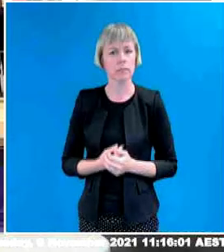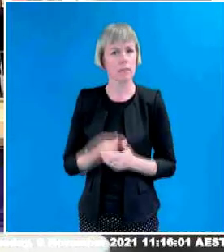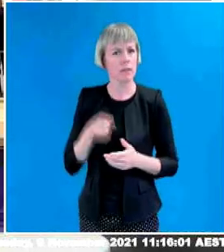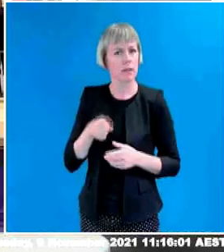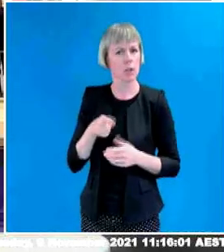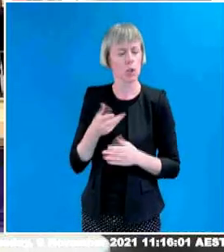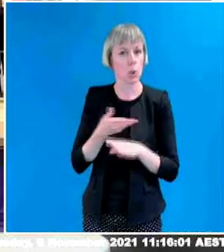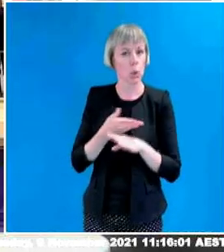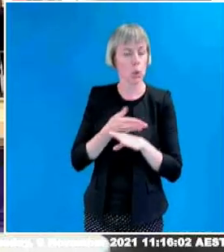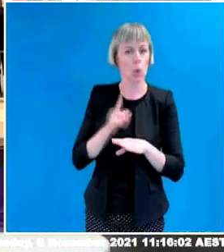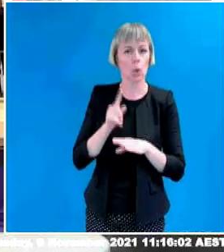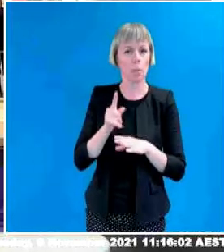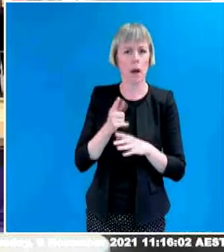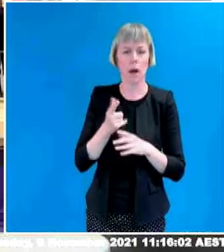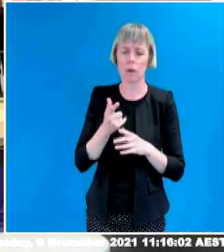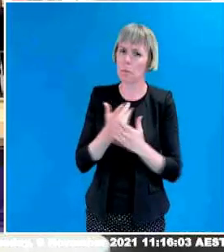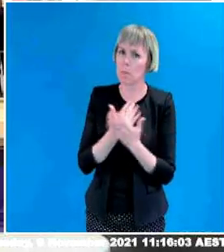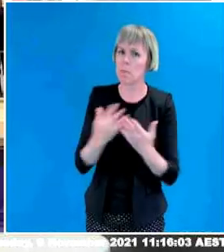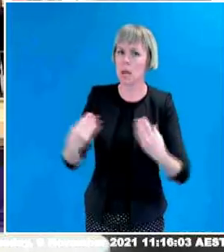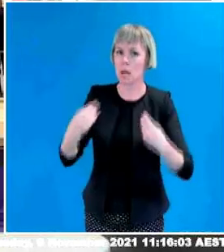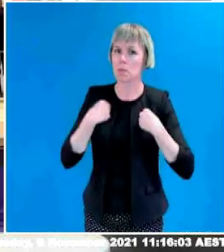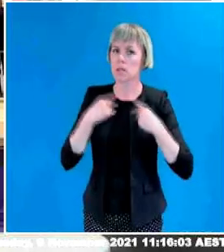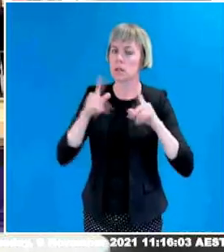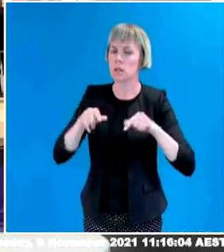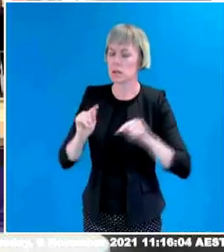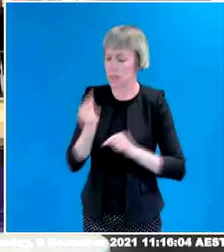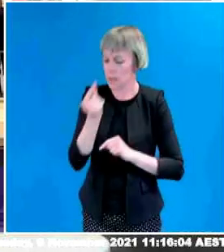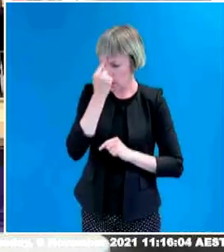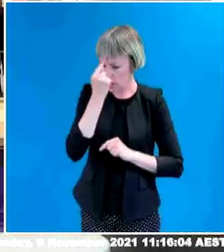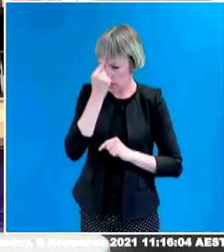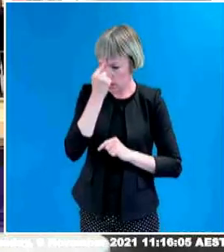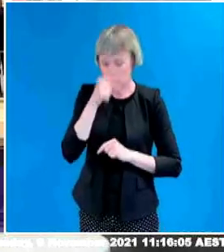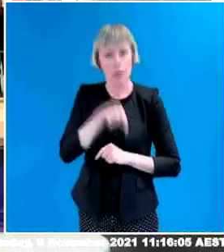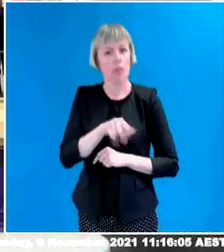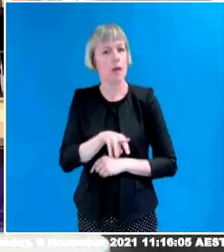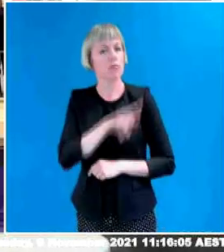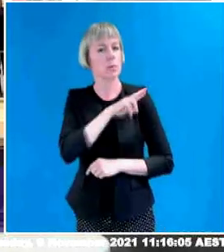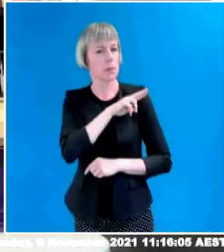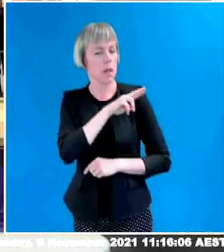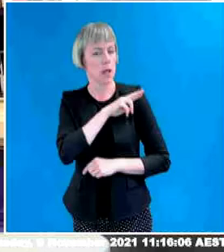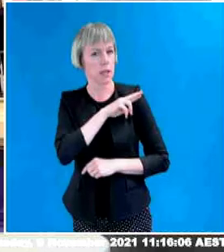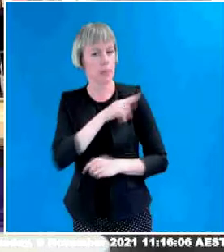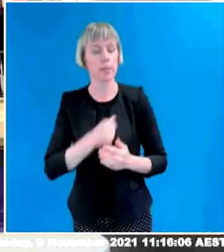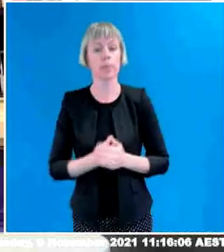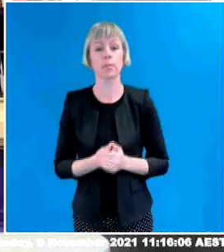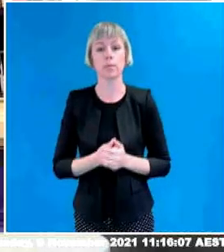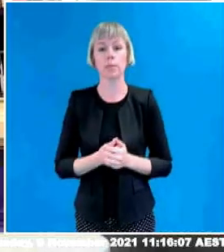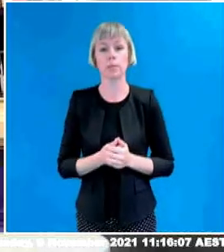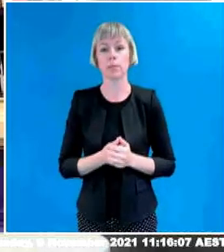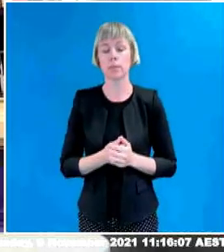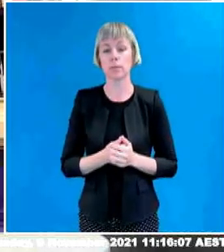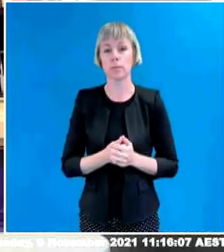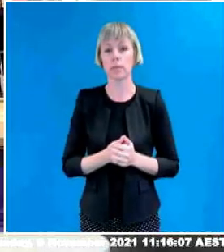The EU has recently announced it will introduce an EU-wide human rights due